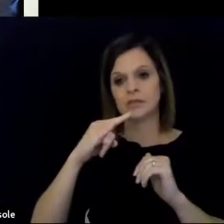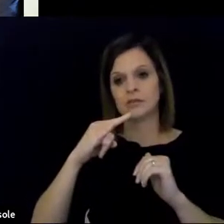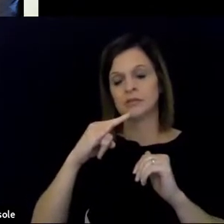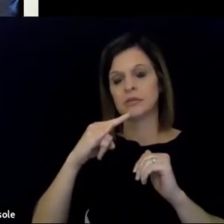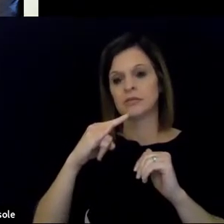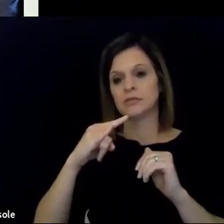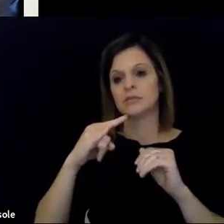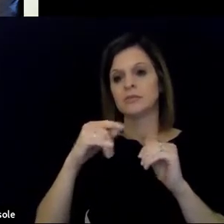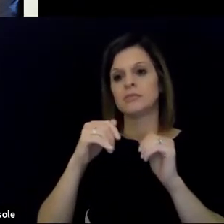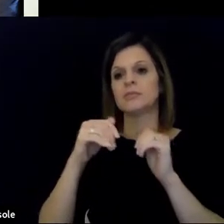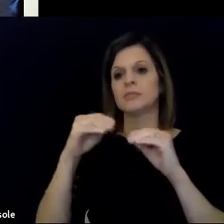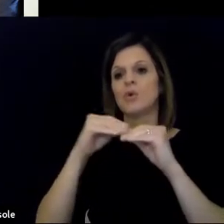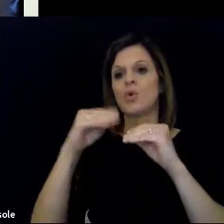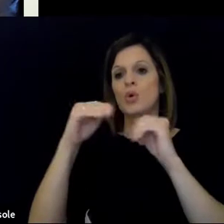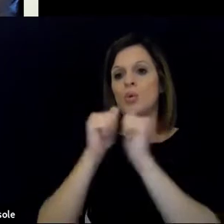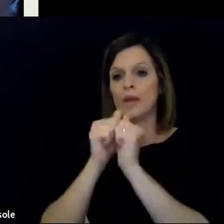as the population gets older.